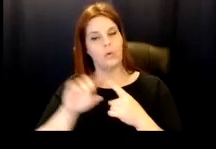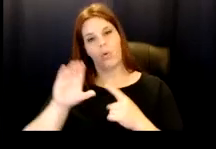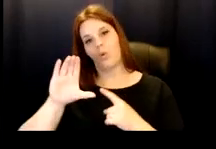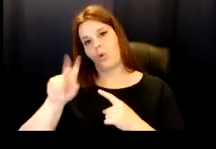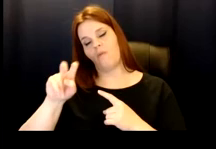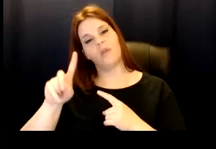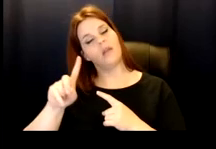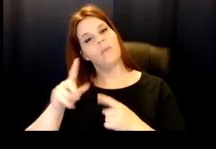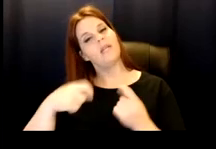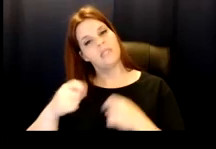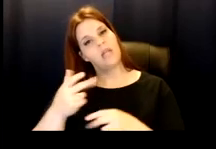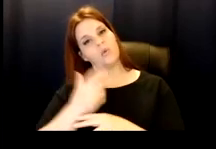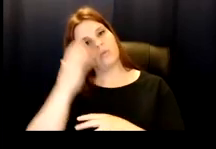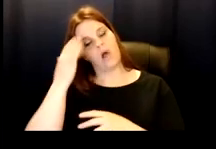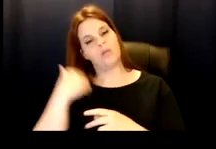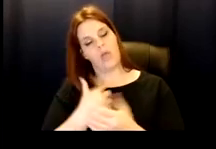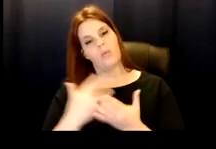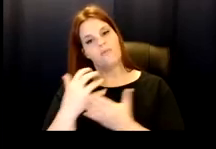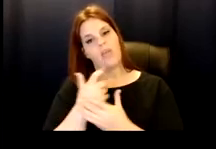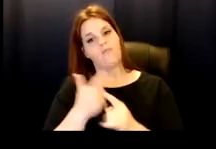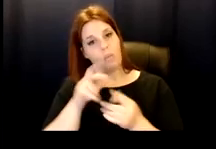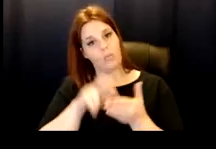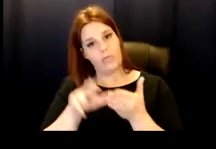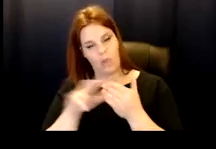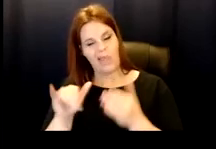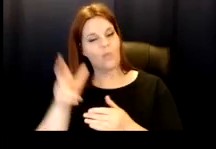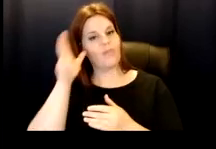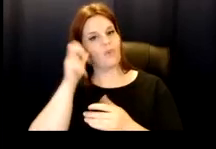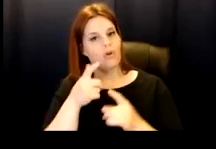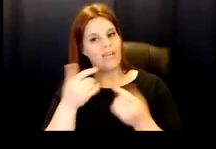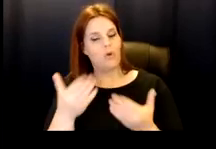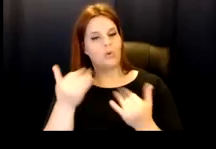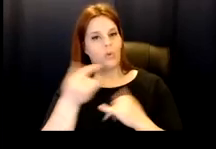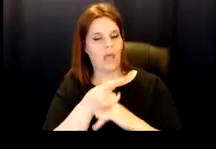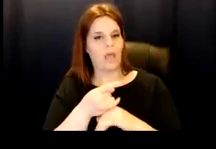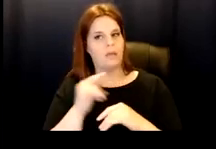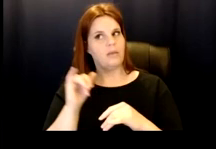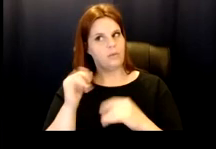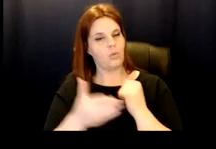that we have gained from research like we heard here today to help envision the employment